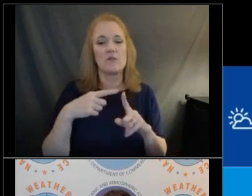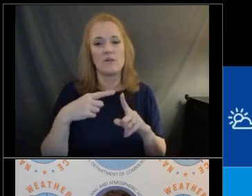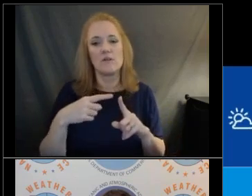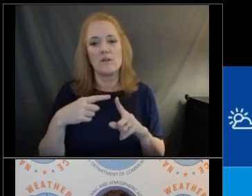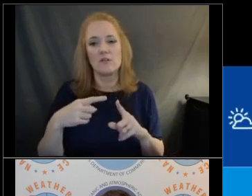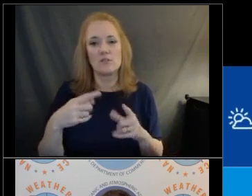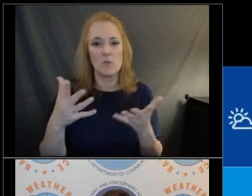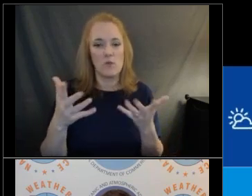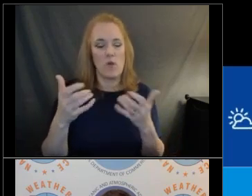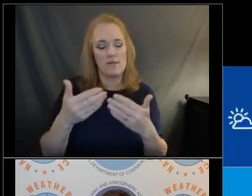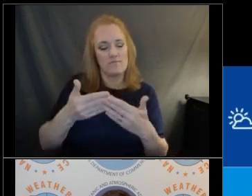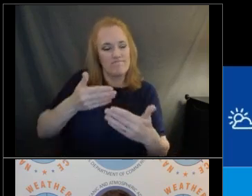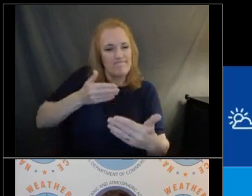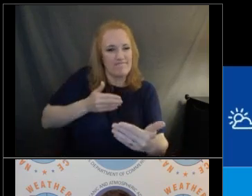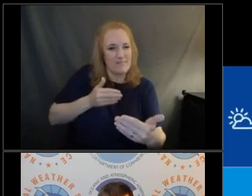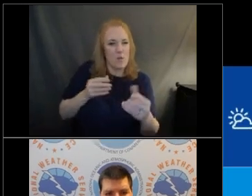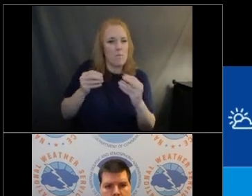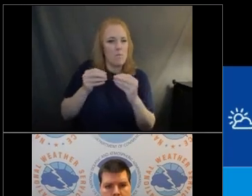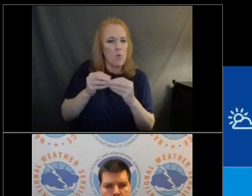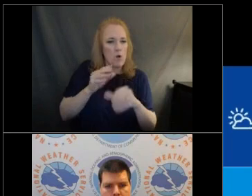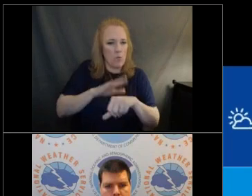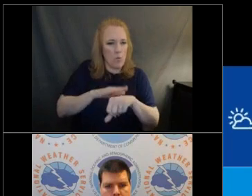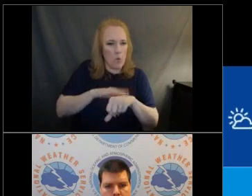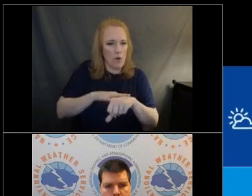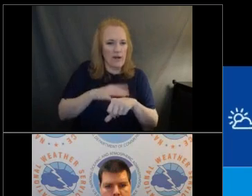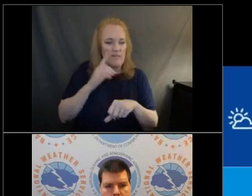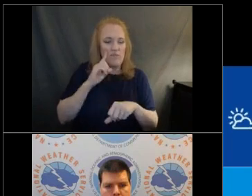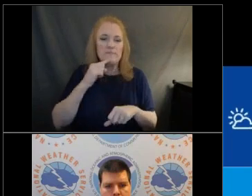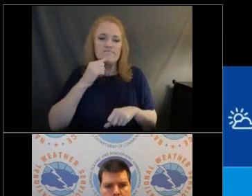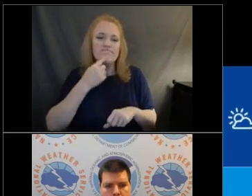little further out with respect to extreme heat itself into that subseasonal range so